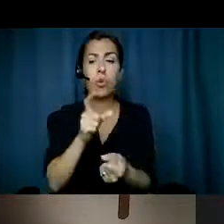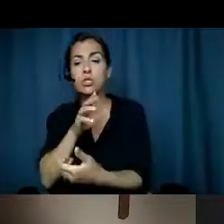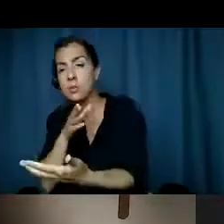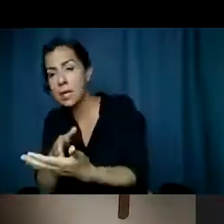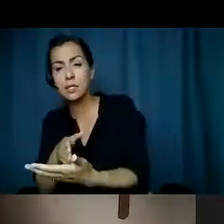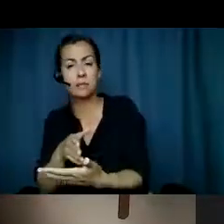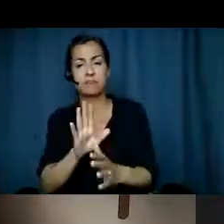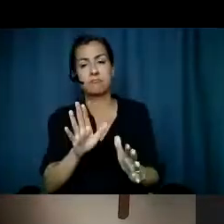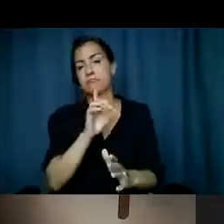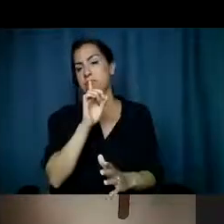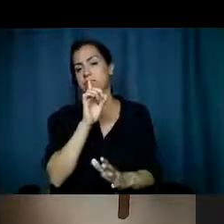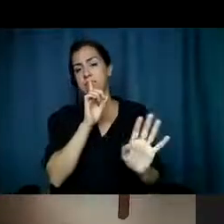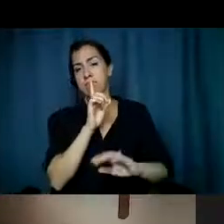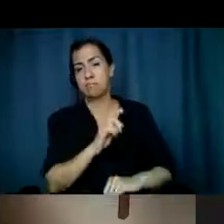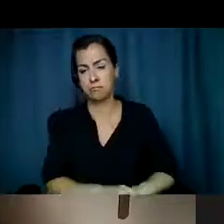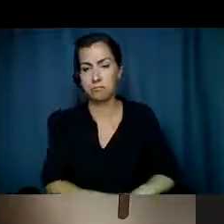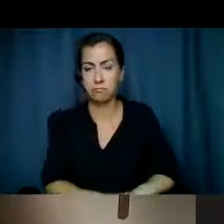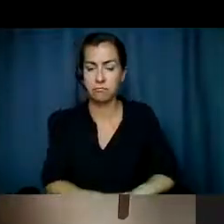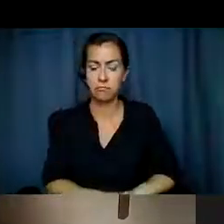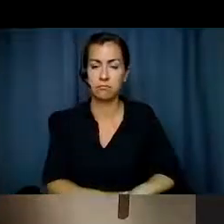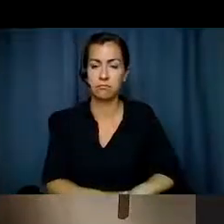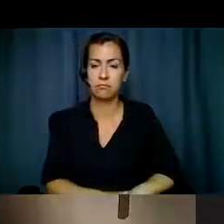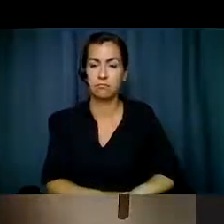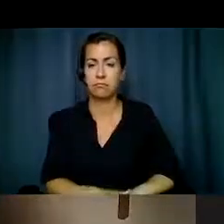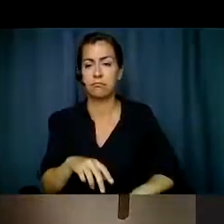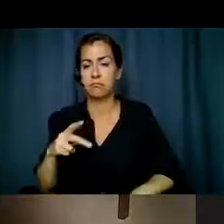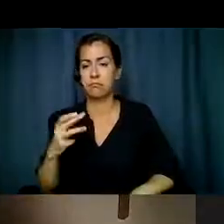my screen with you all, and look at look at this map here.